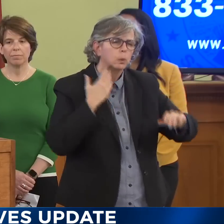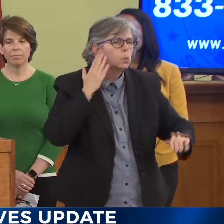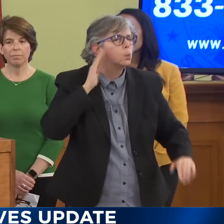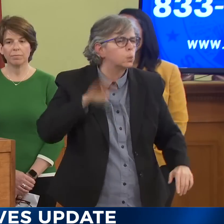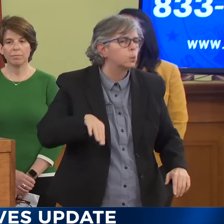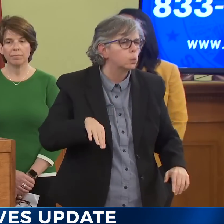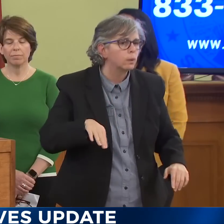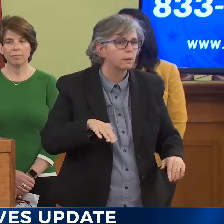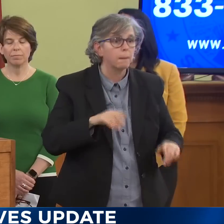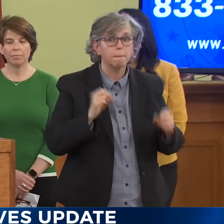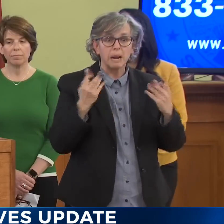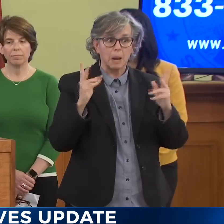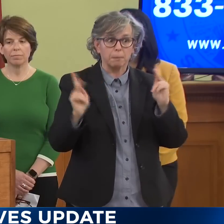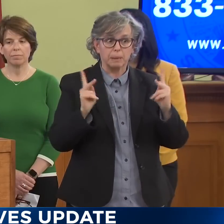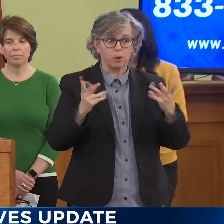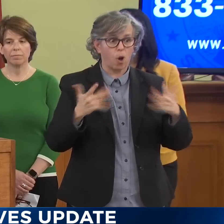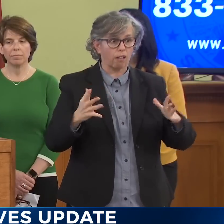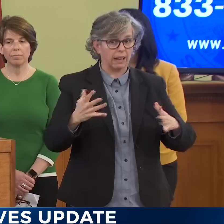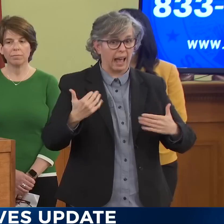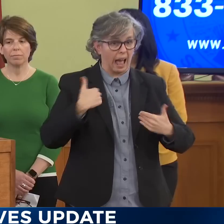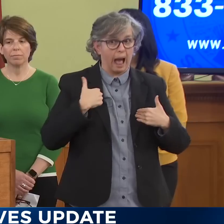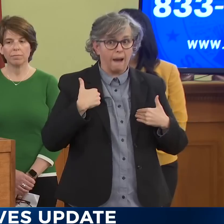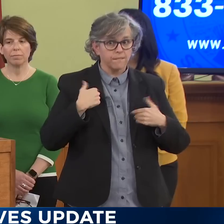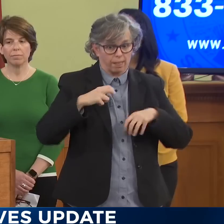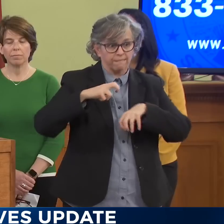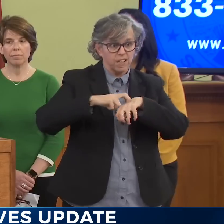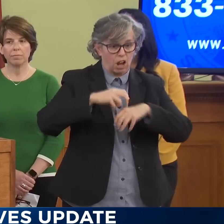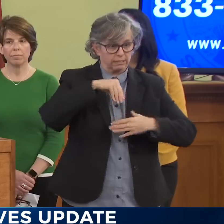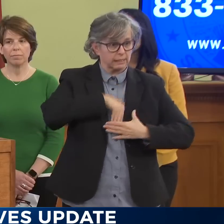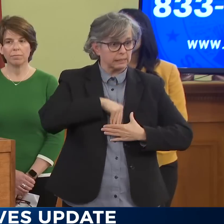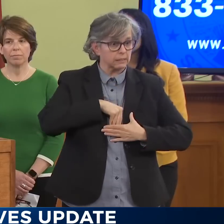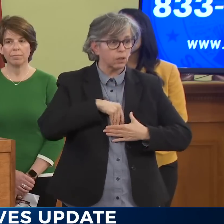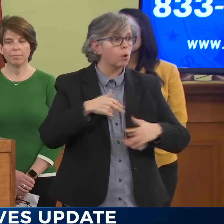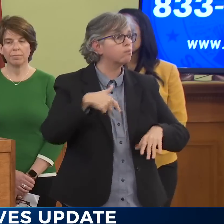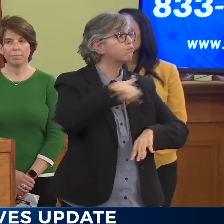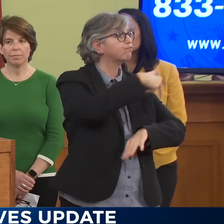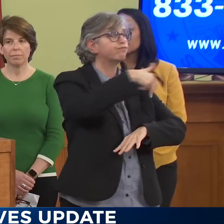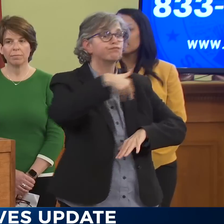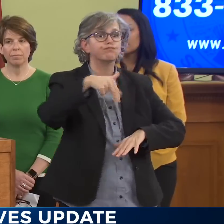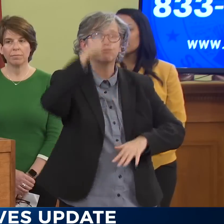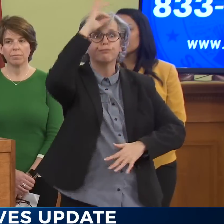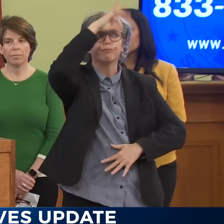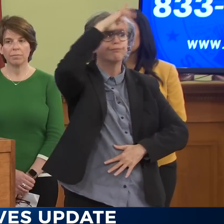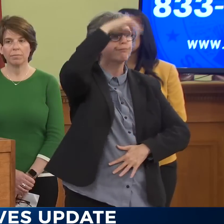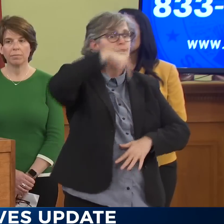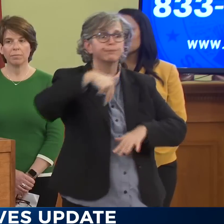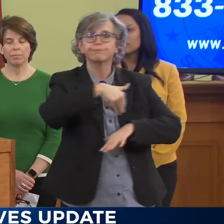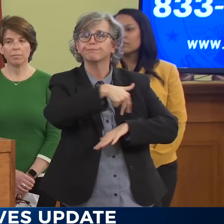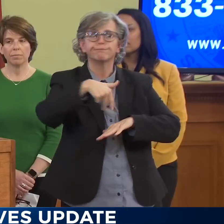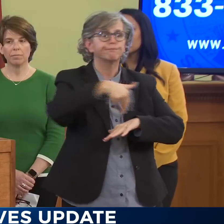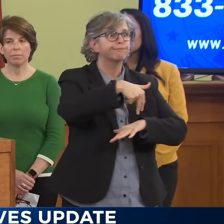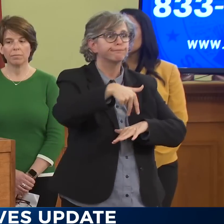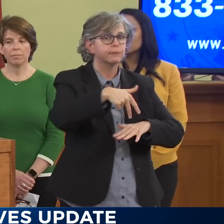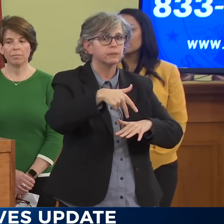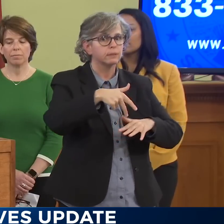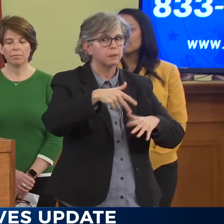OUT THERE THAT WOULD TEST POSITIVE THAT IF THEY WERE TESTED, AND MANY PEOPLE ALREADY